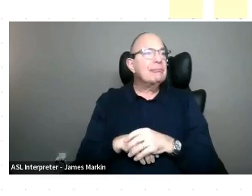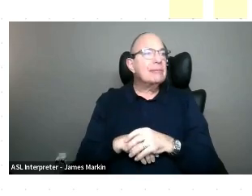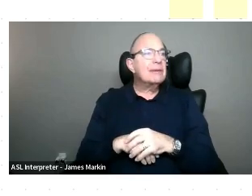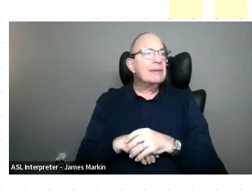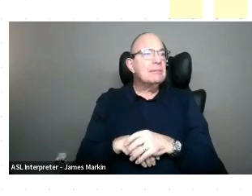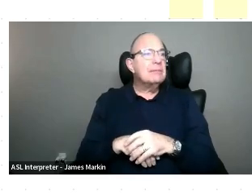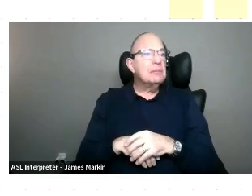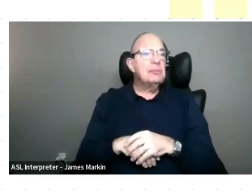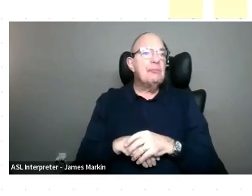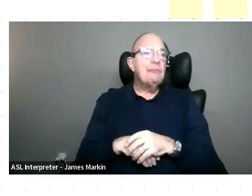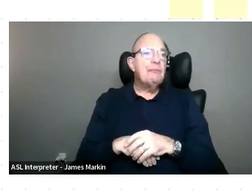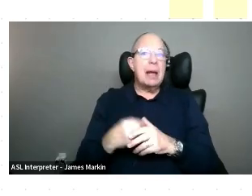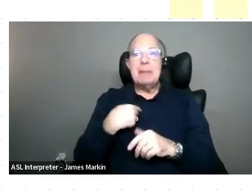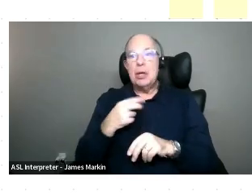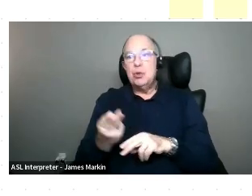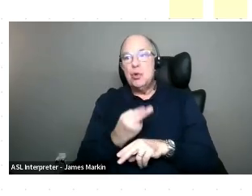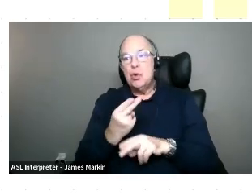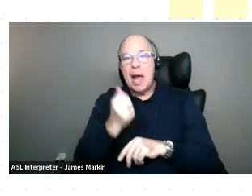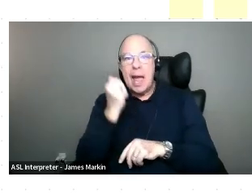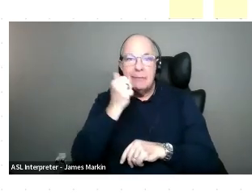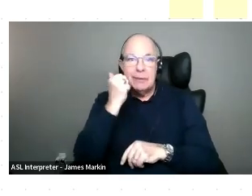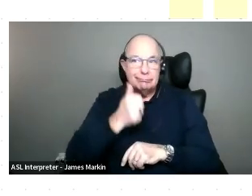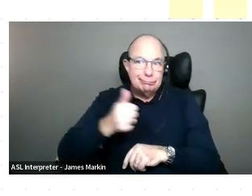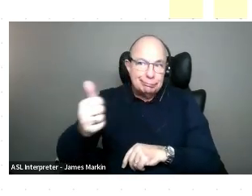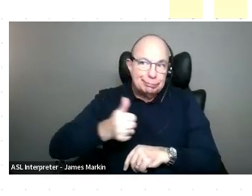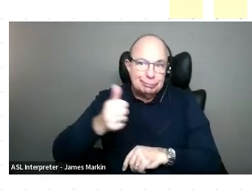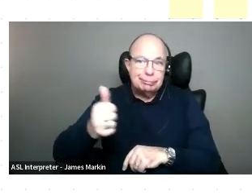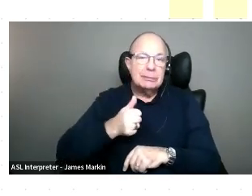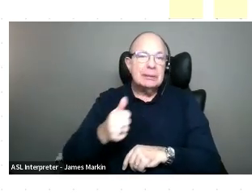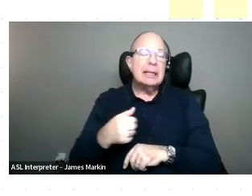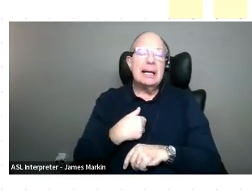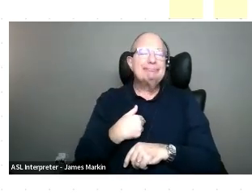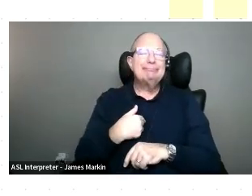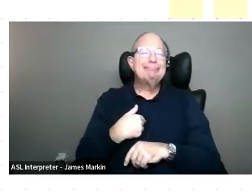Jamie Corbett: I take it every day, and this is my ex… like, I… I don't…